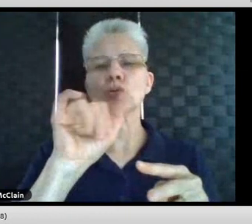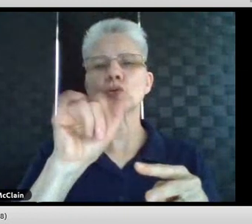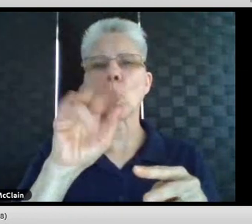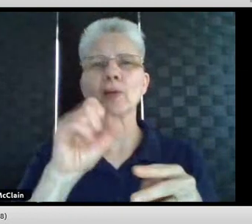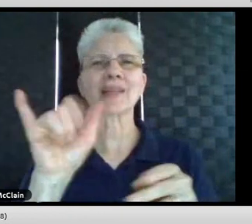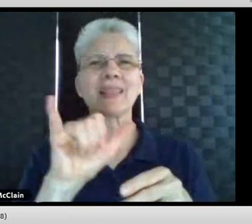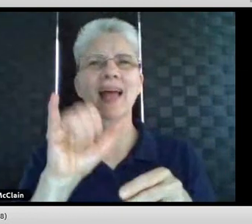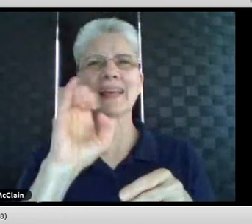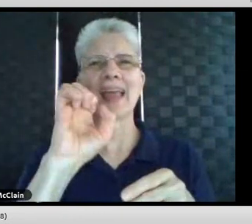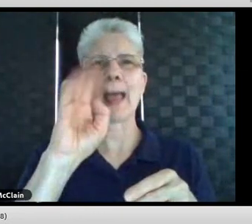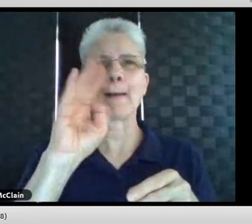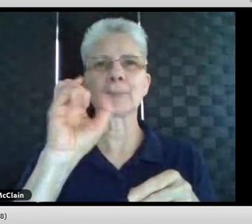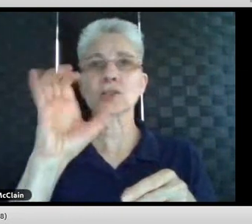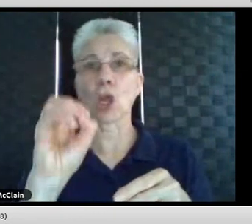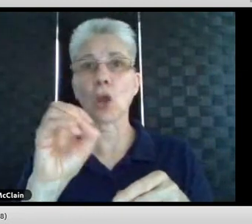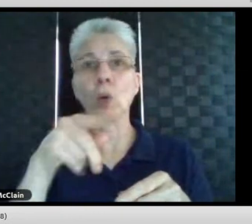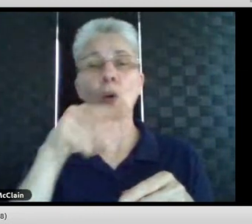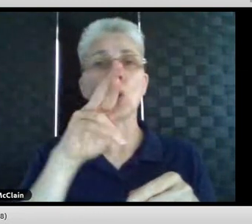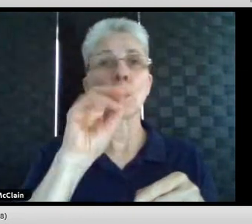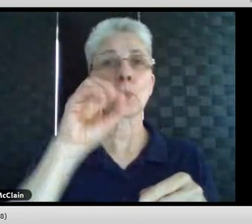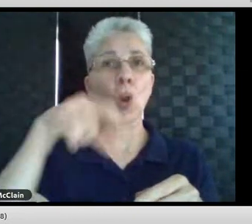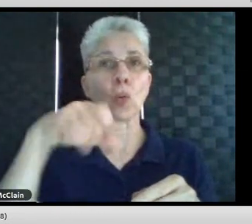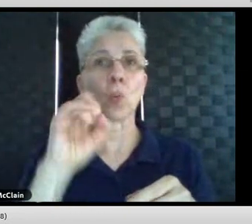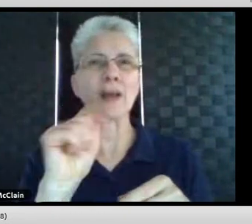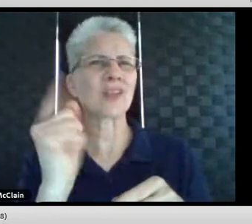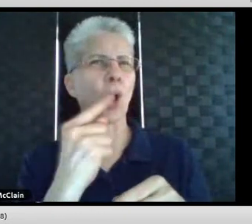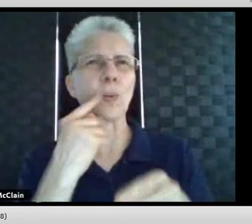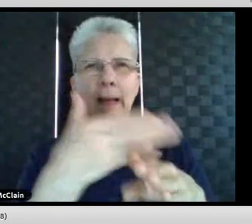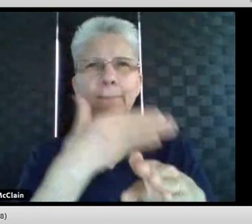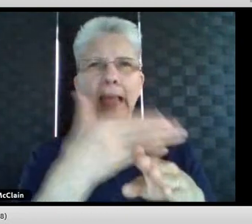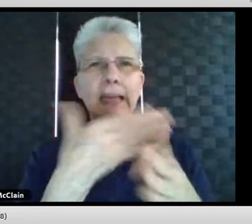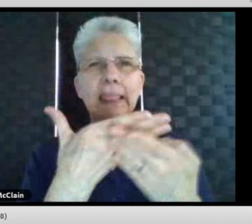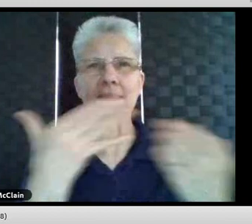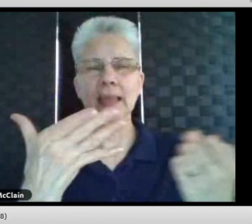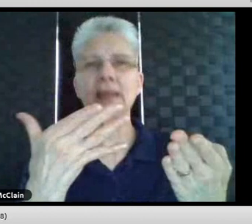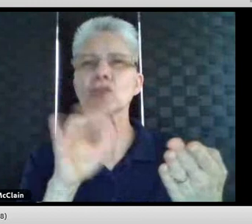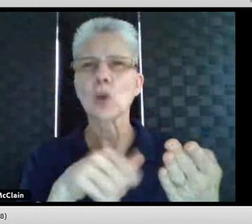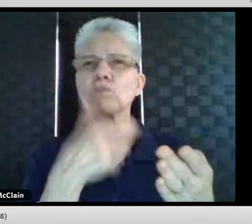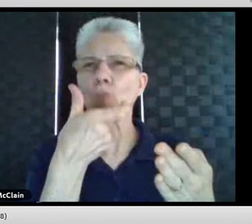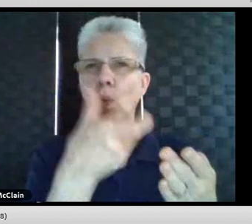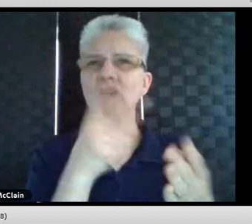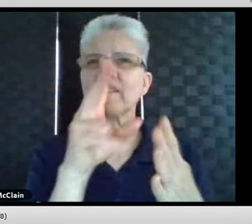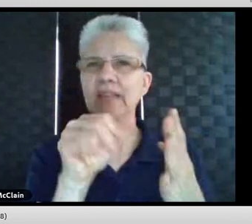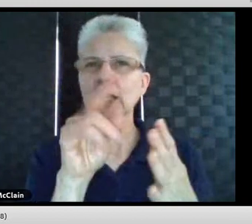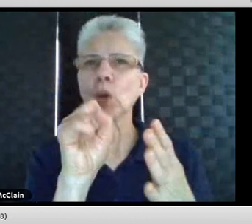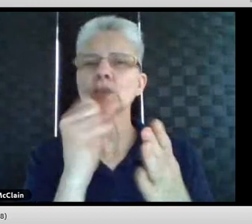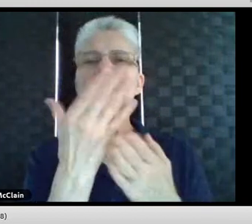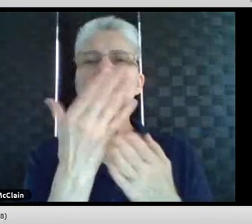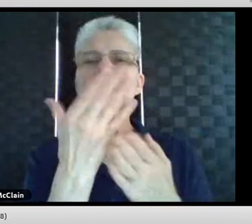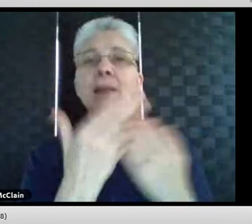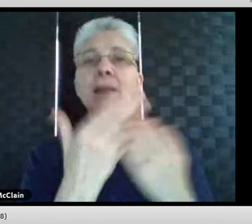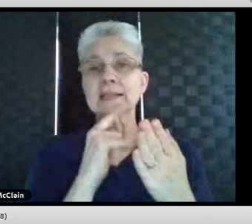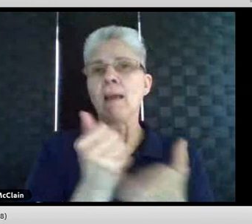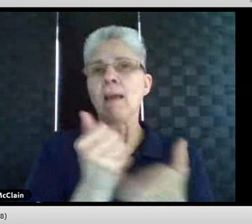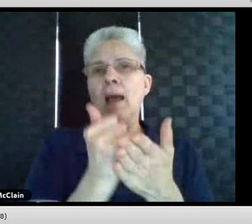because they are always updating things, right? So those are some of the activities that could promote skills. I've got a few more.